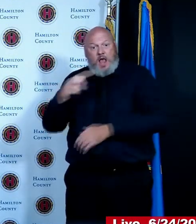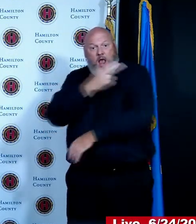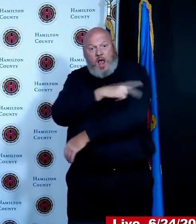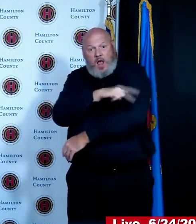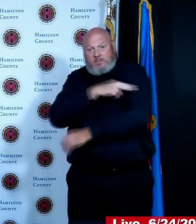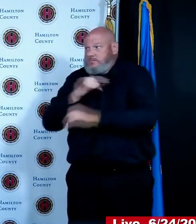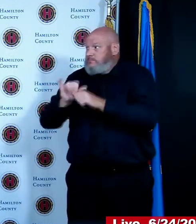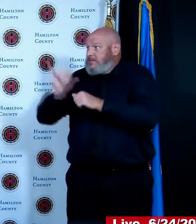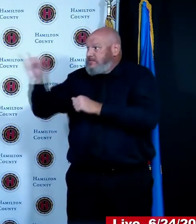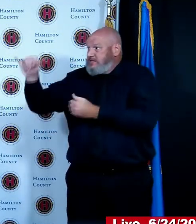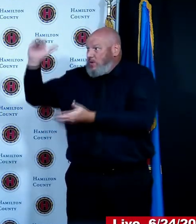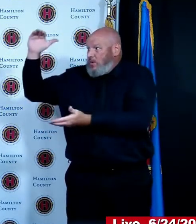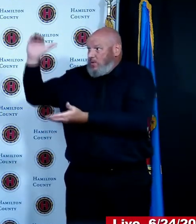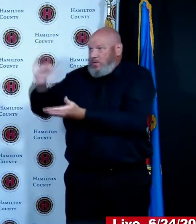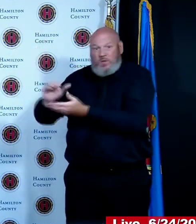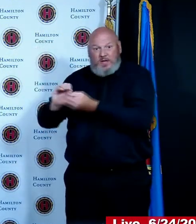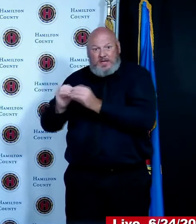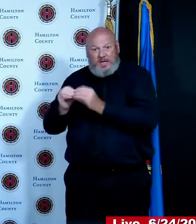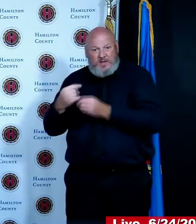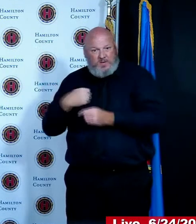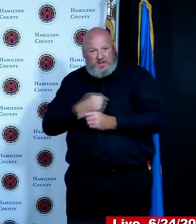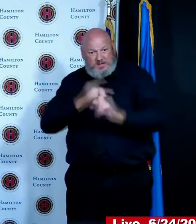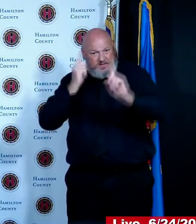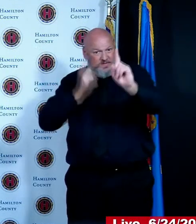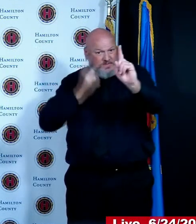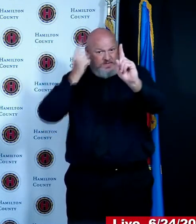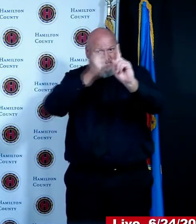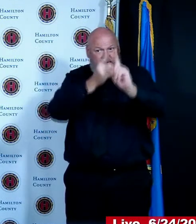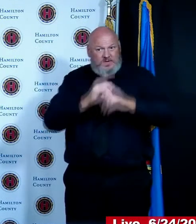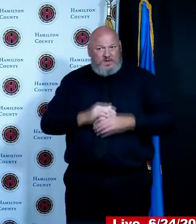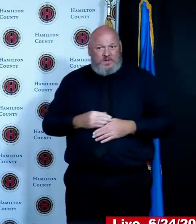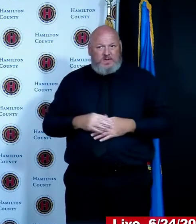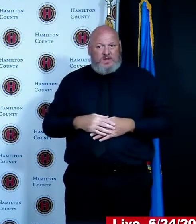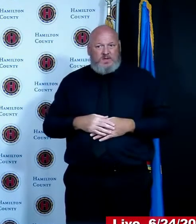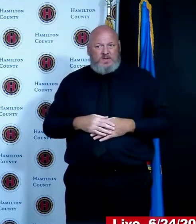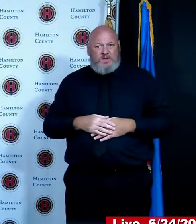telehealth appointments and halting elective procedures we have been able to